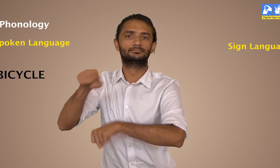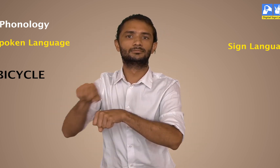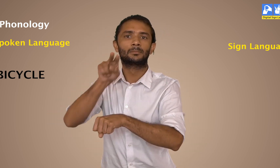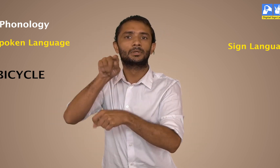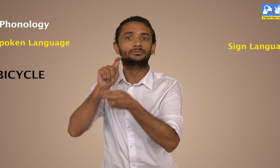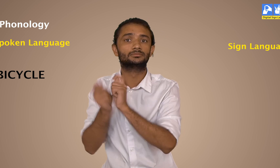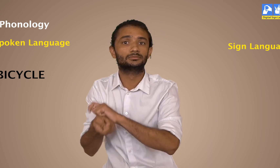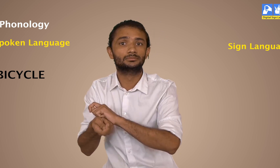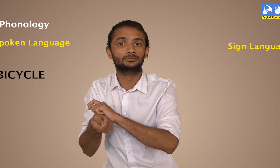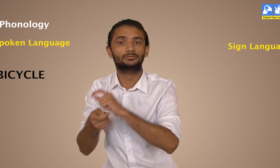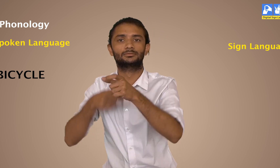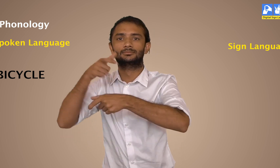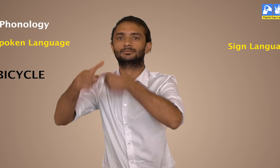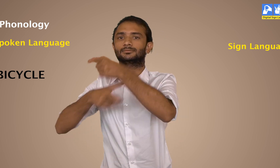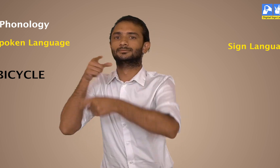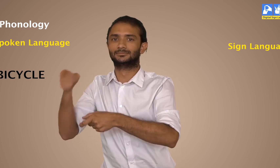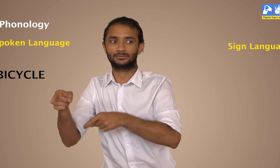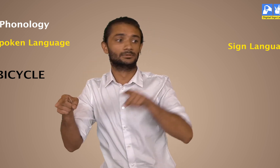which completely changes its meaning.